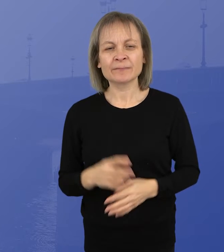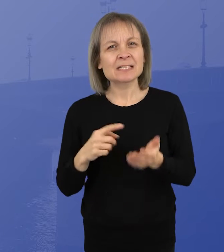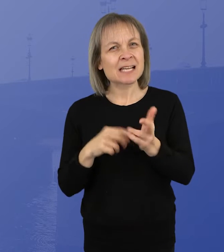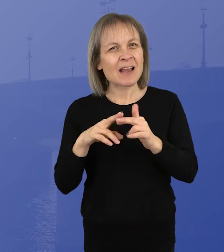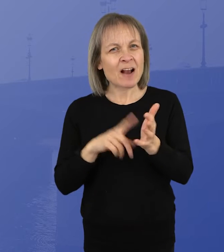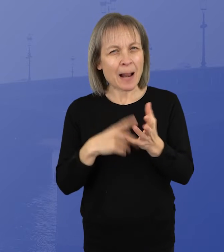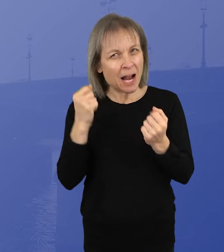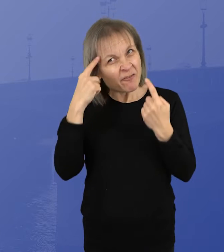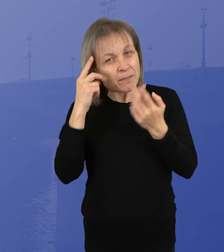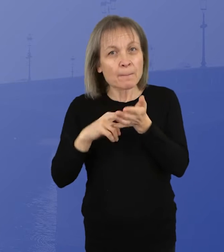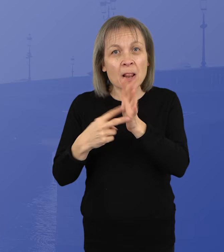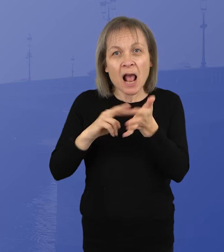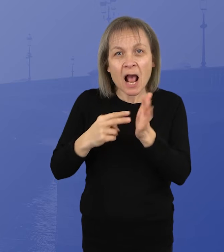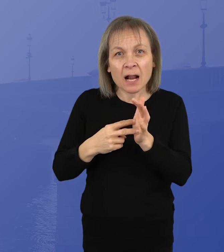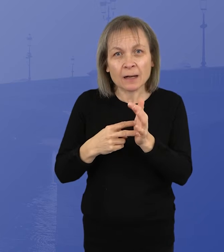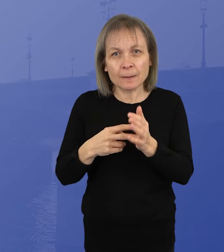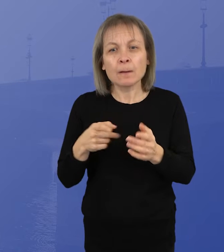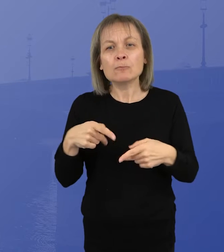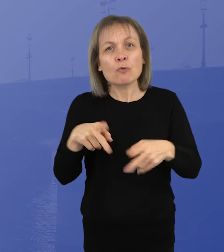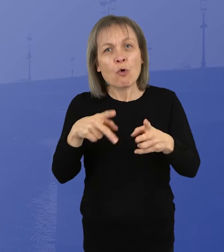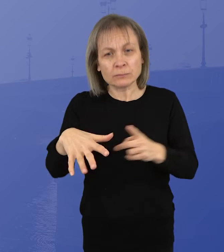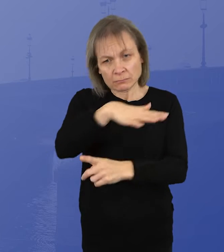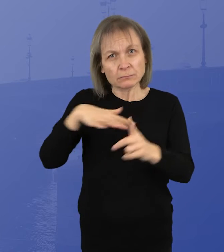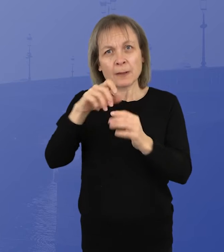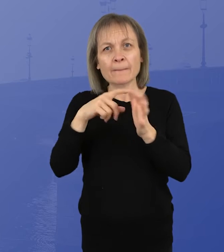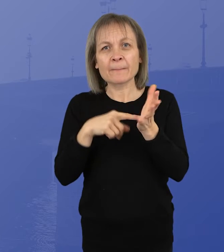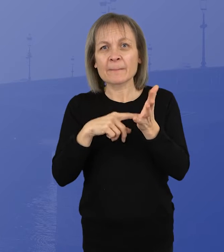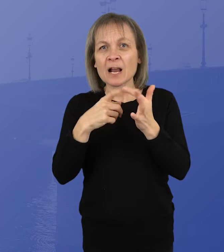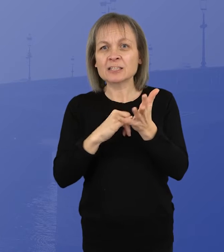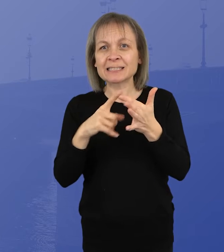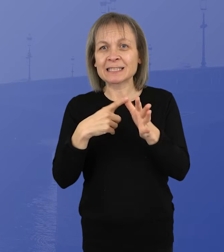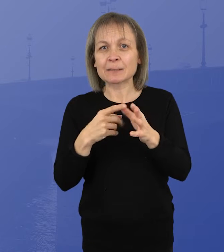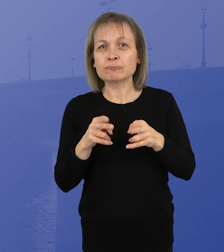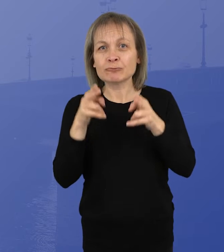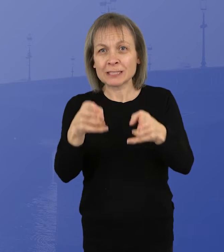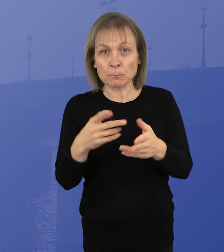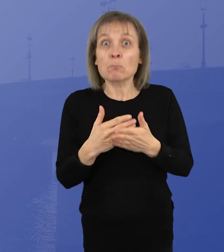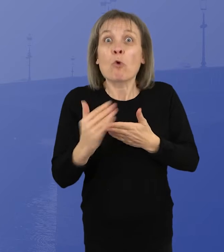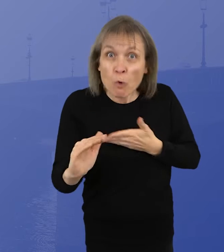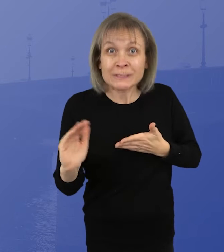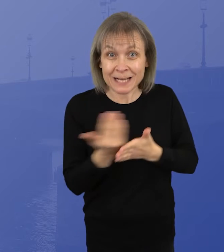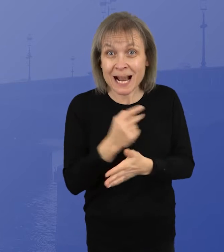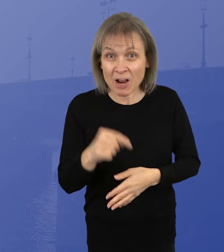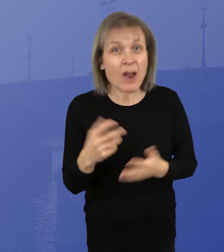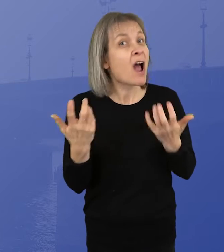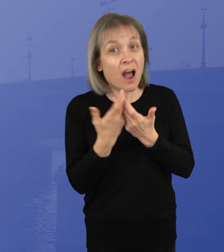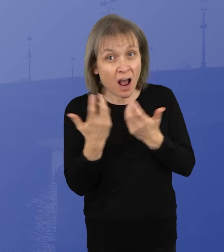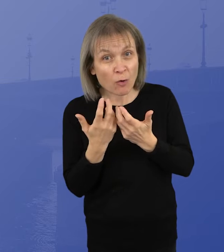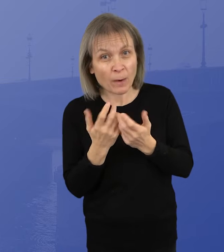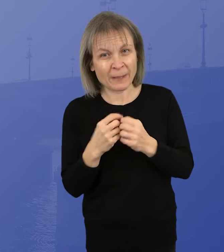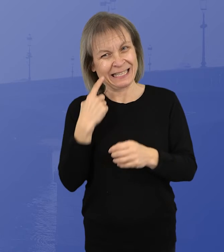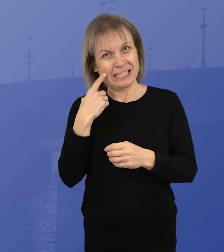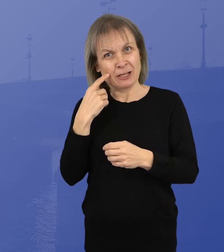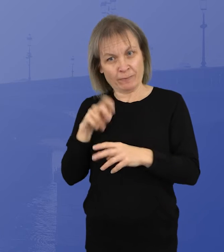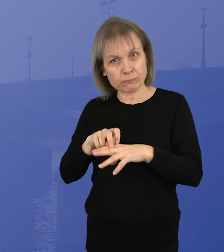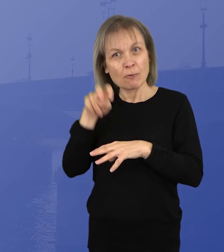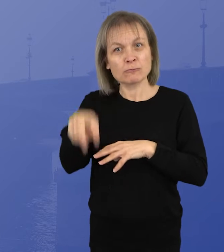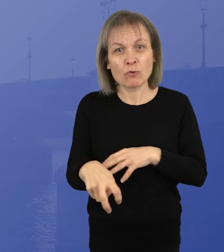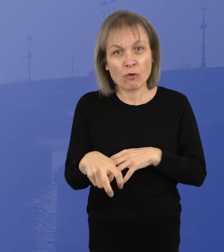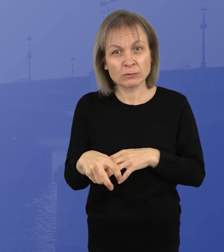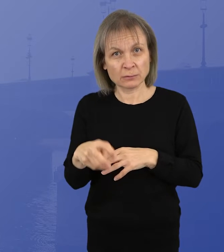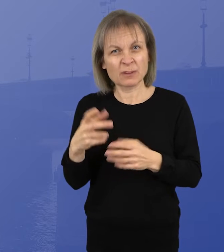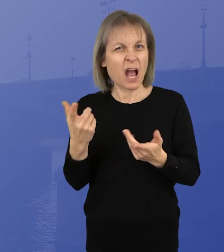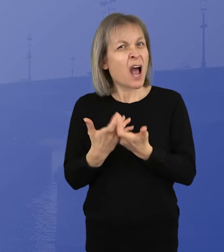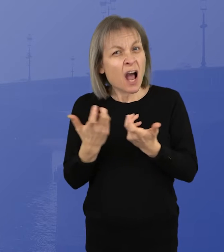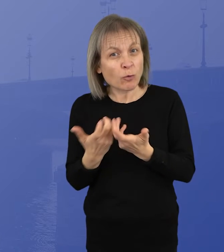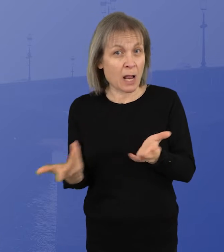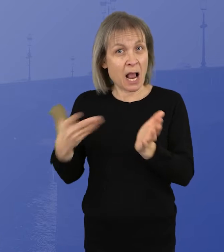TfL has plans to make the roads around Battersea Bridge even safer by making it easier to cross the road in one go by adding